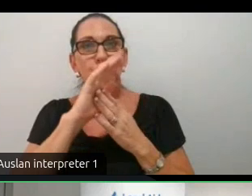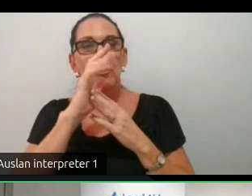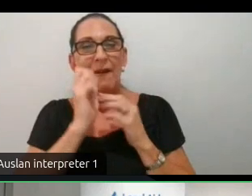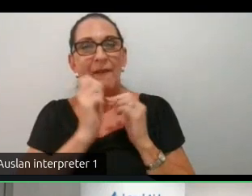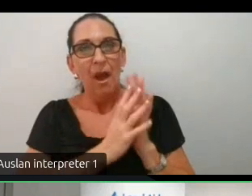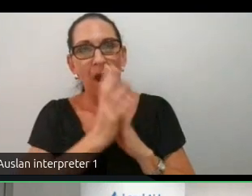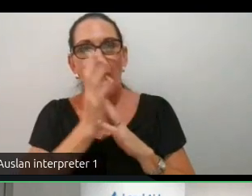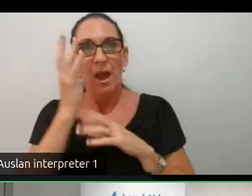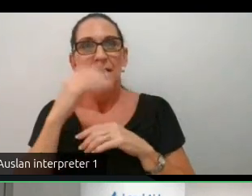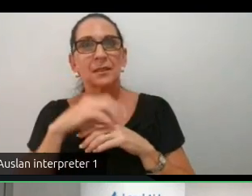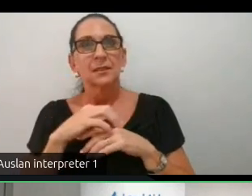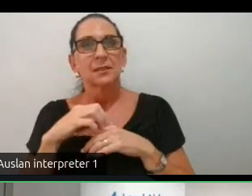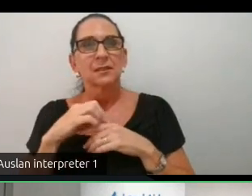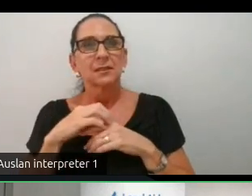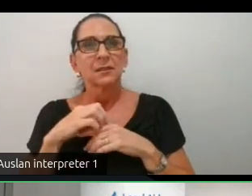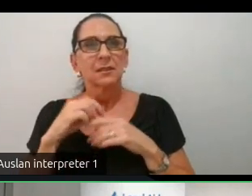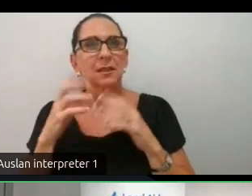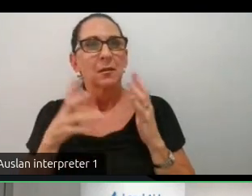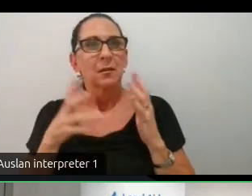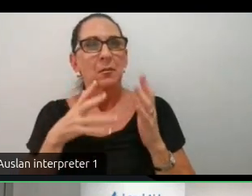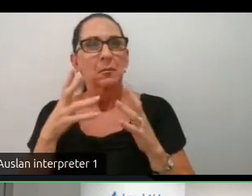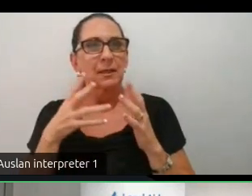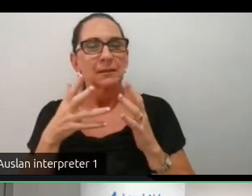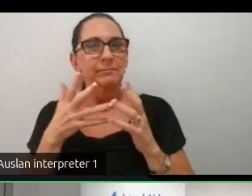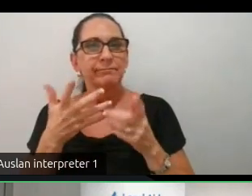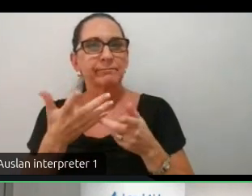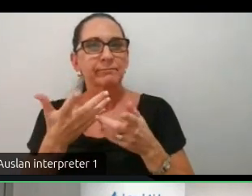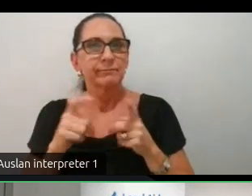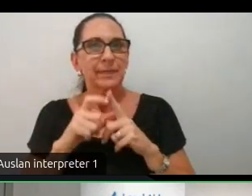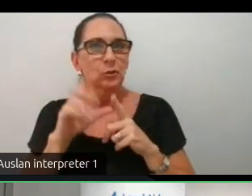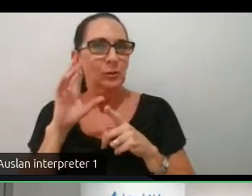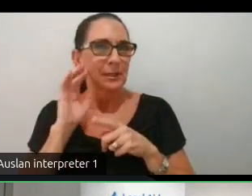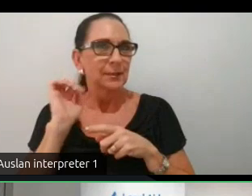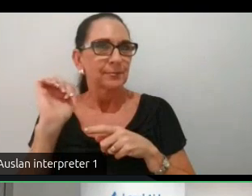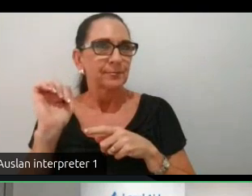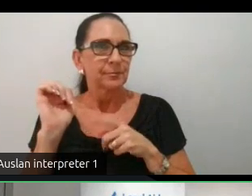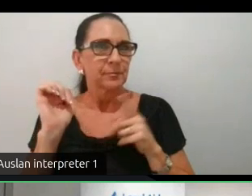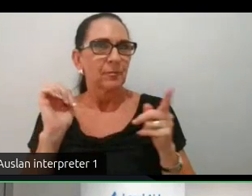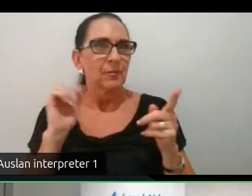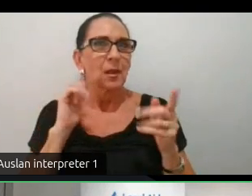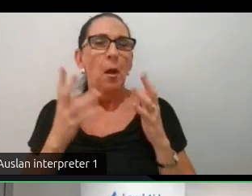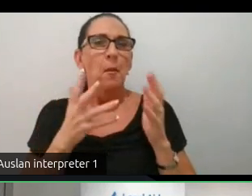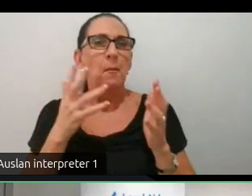handle the prospect. No happening again. And I understand why. That's right. Or you might be